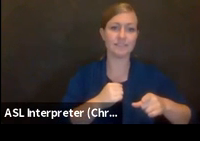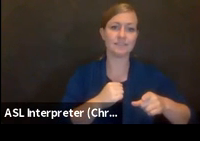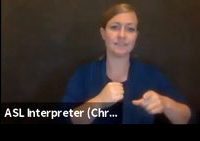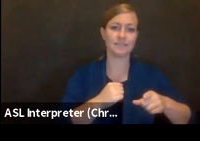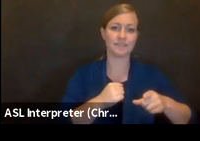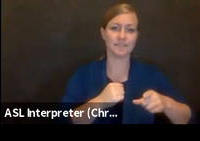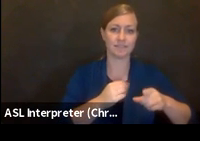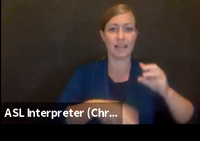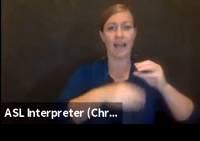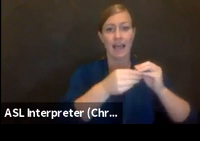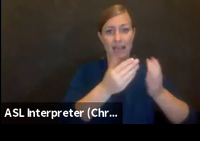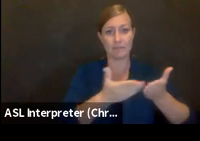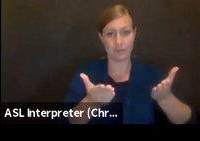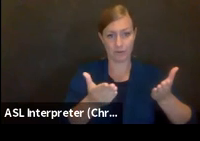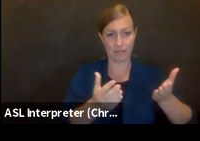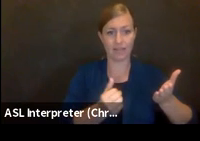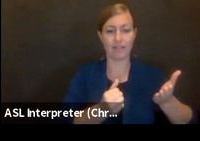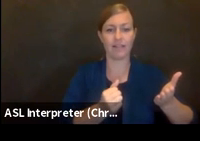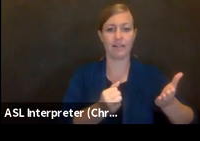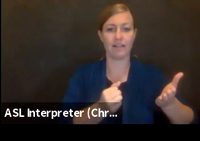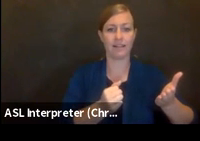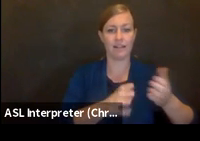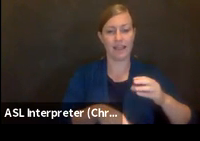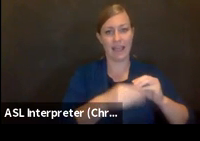ESD 189 - Amy Colburn: Add materials add an assignment.